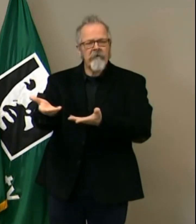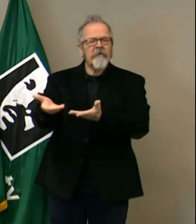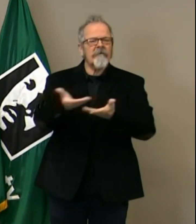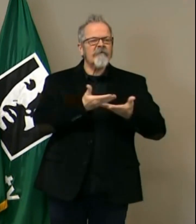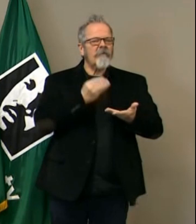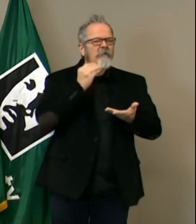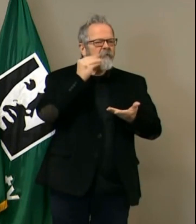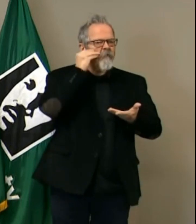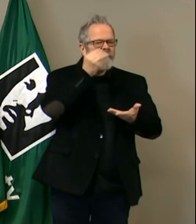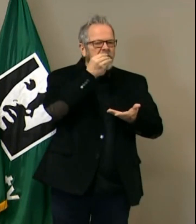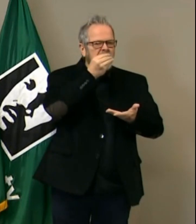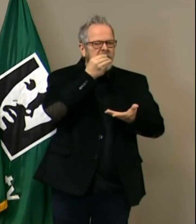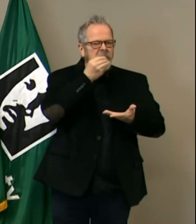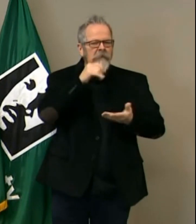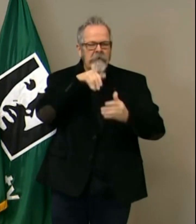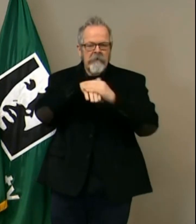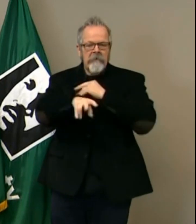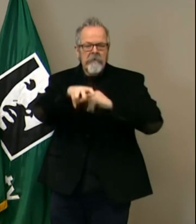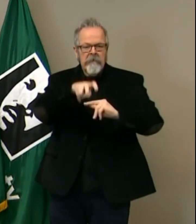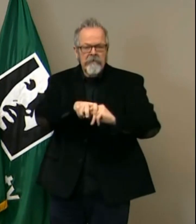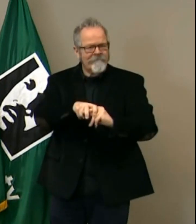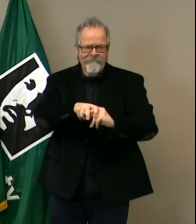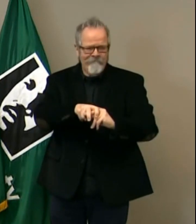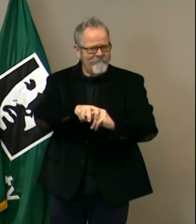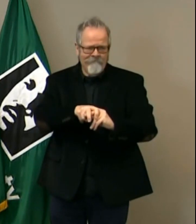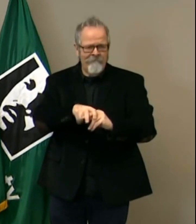supporting the arts if you plan on donating to an arts organization any